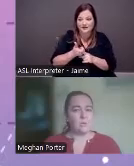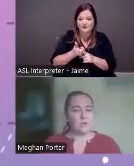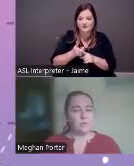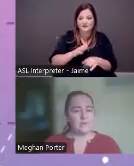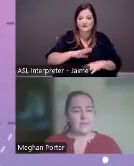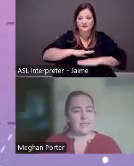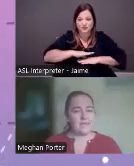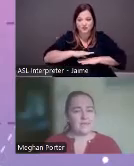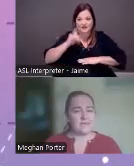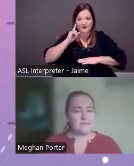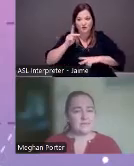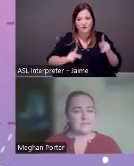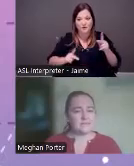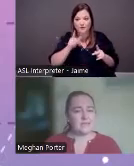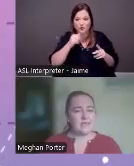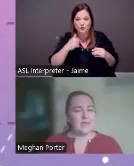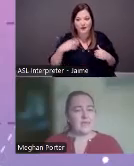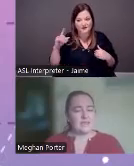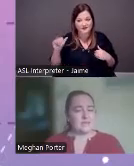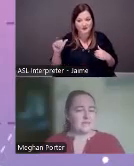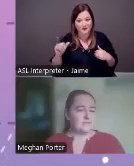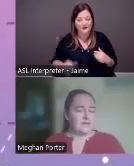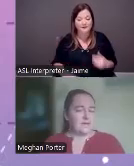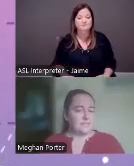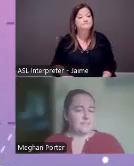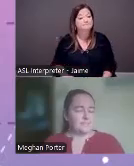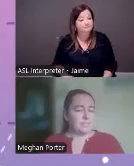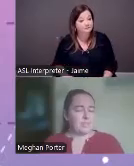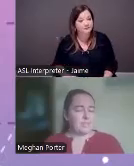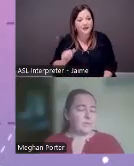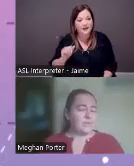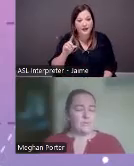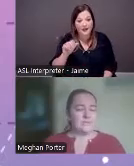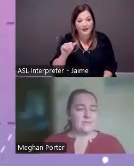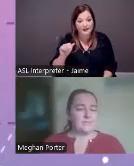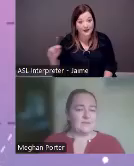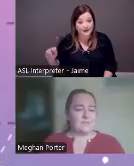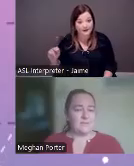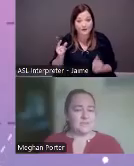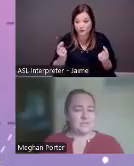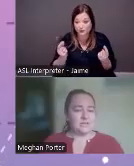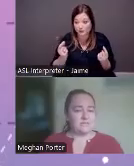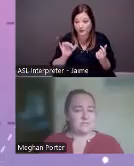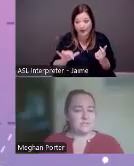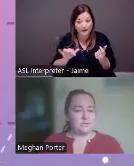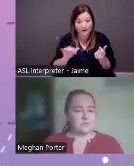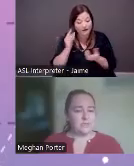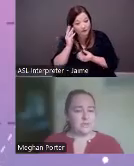One way that ADANN does this is-- one way that we disseminate information is through social media.